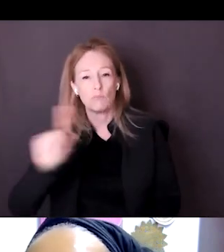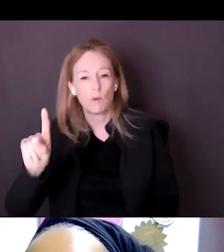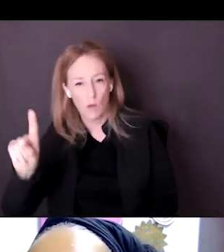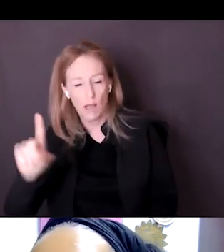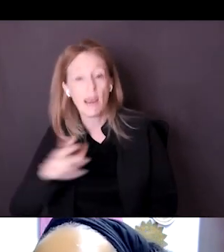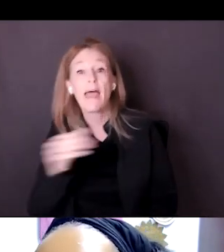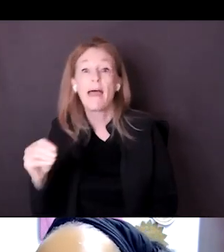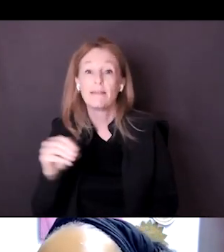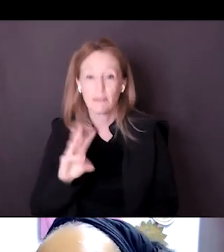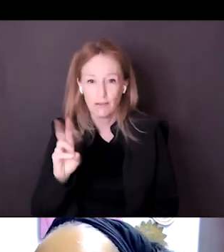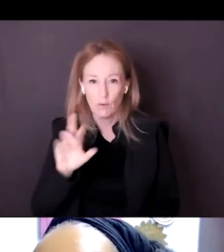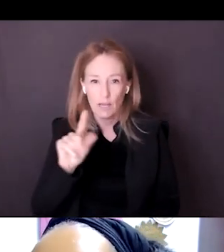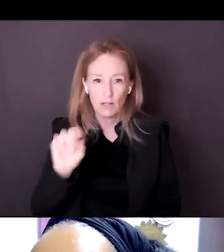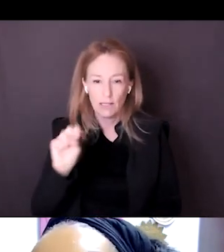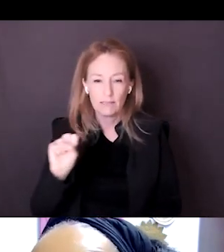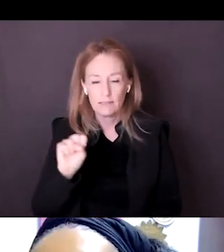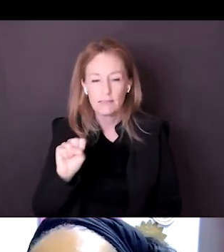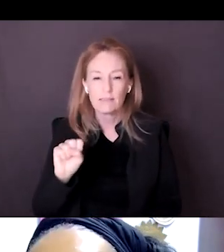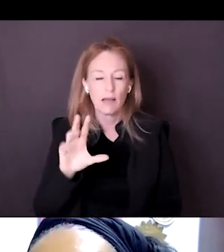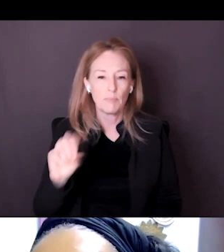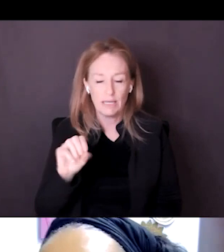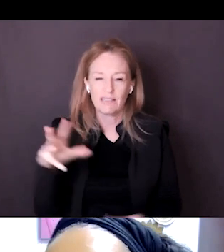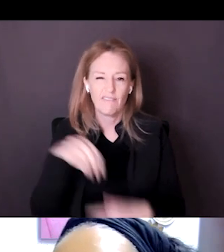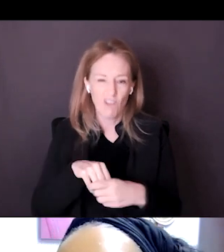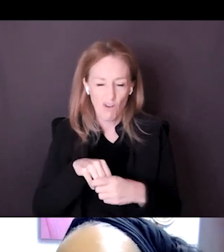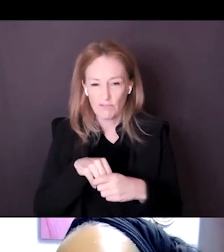ARE INVOLVED IN THE CALLS. WE ARE HAVING A SMALL CONVENING WITH